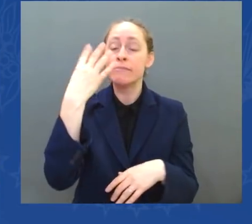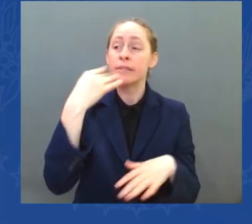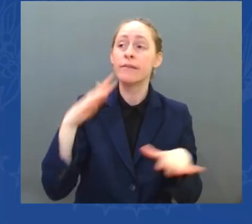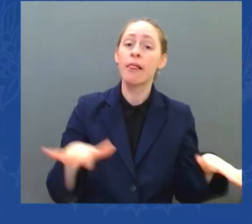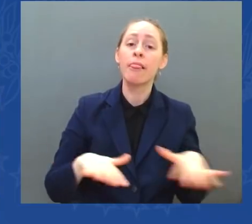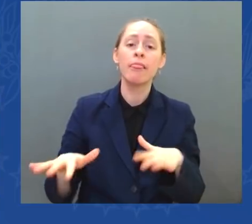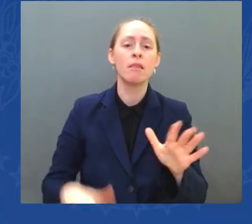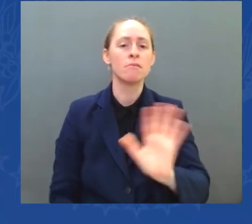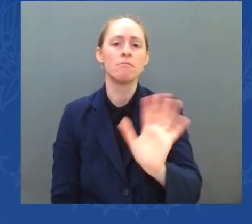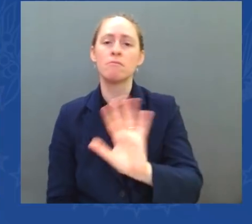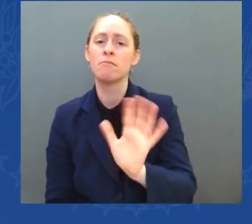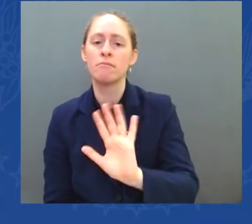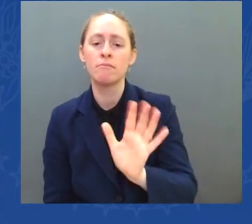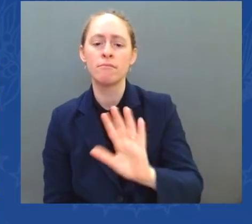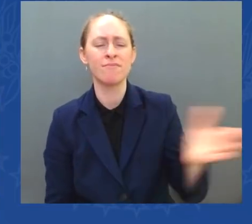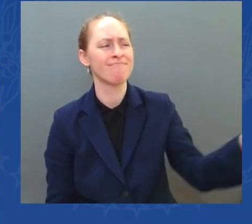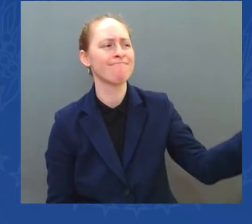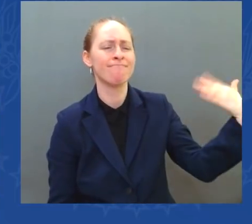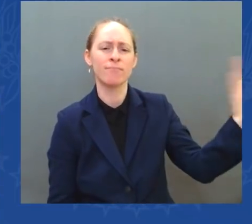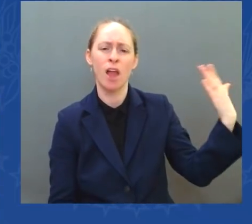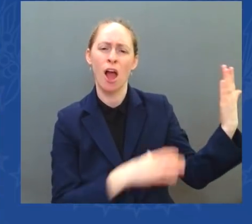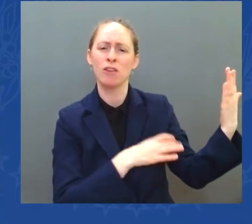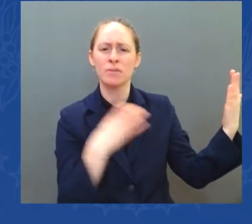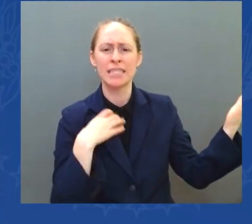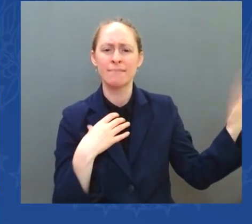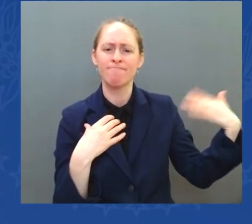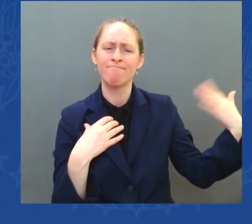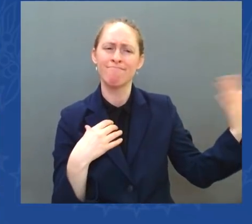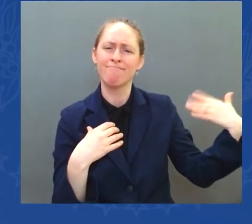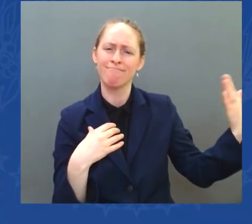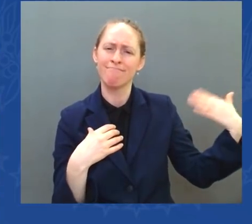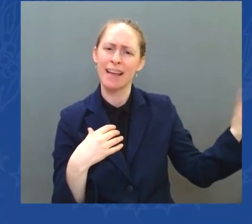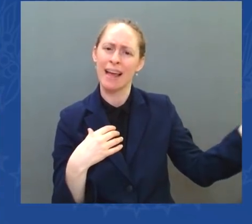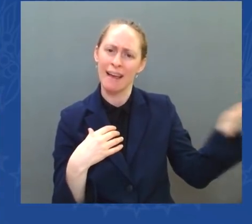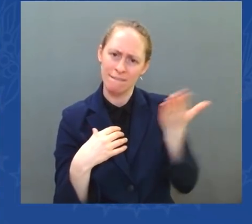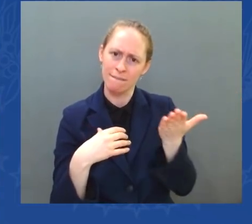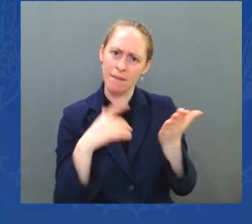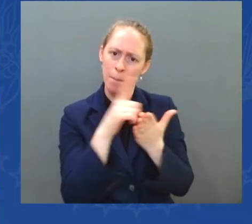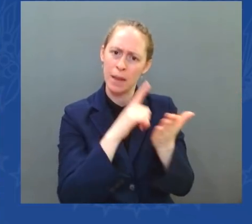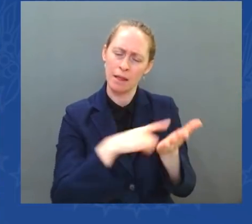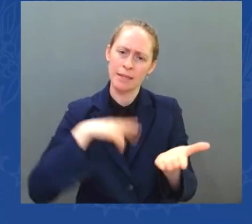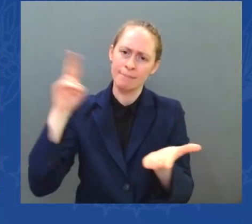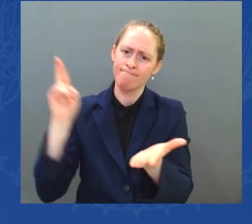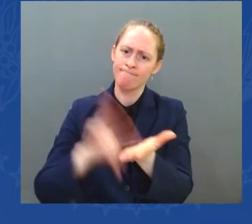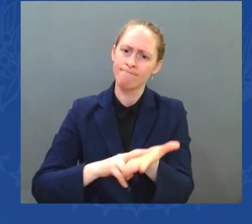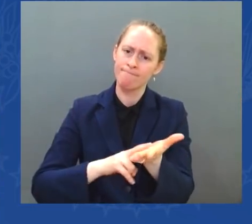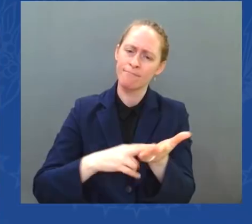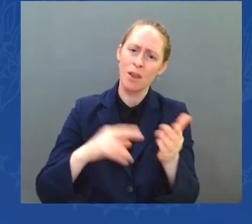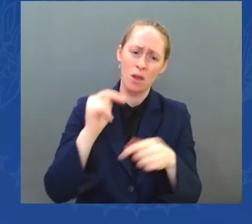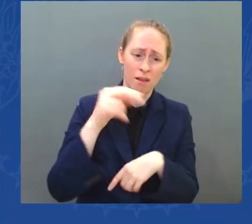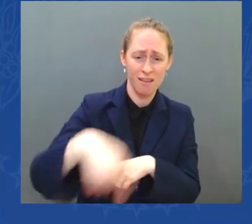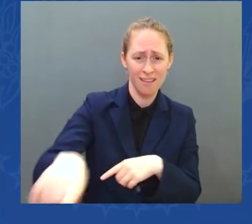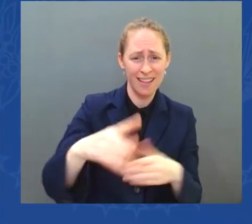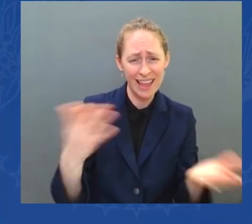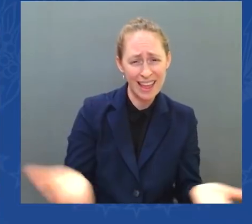North Carolina needs it. America needs it. And let's meet this moment together. That's exactly what we did